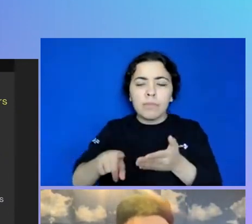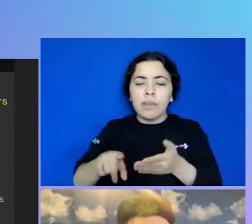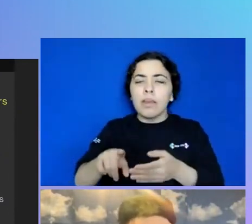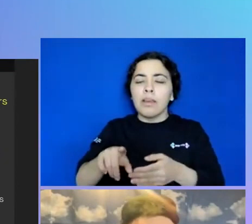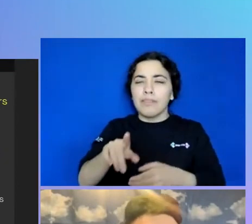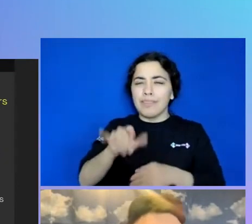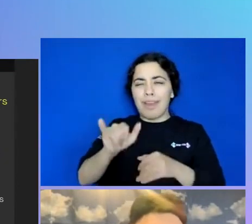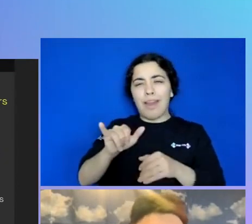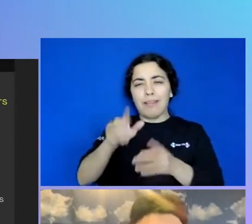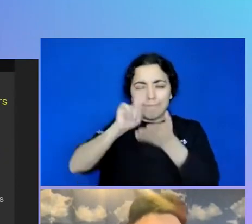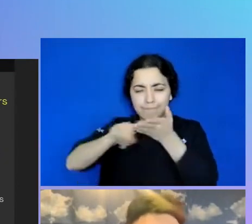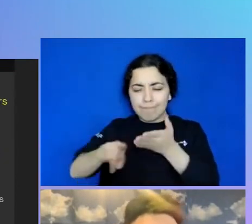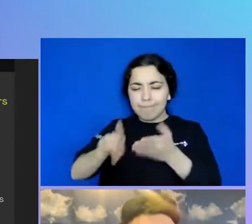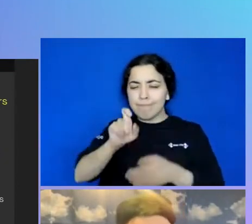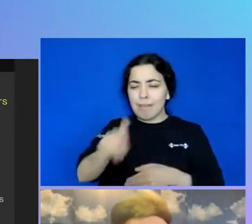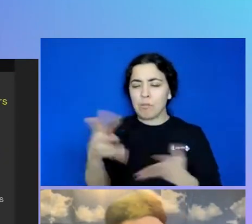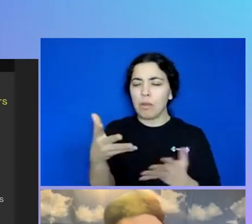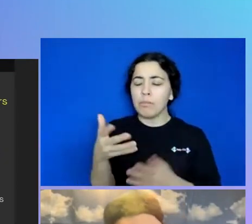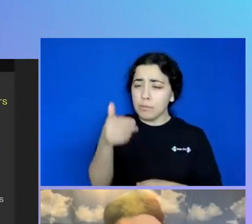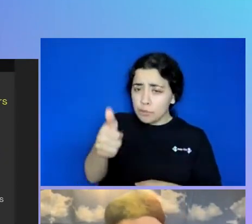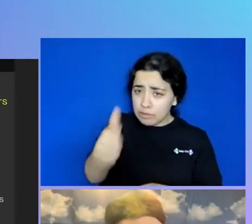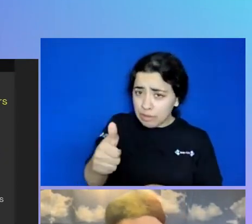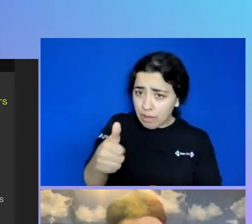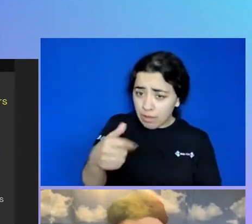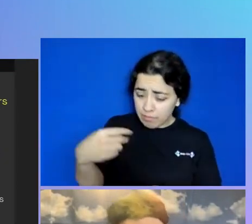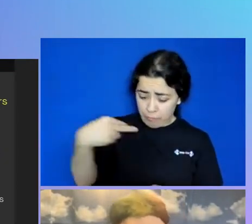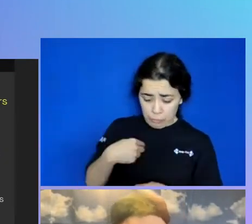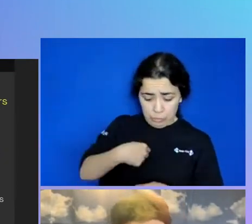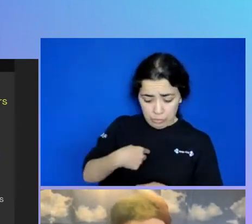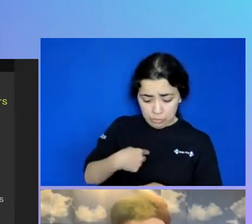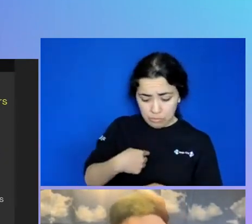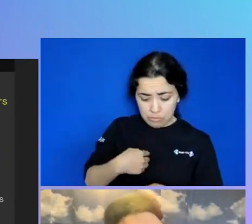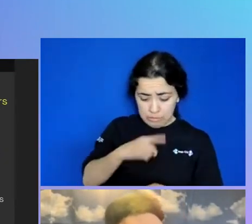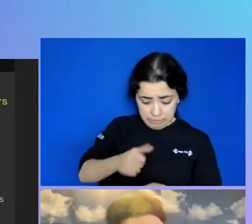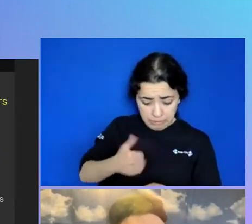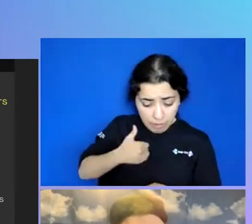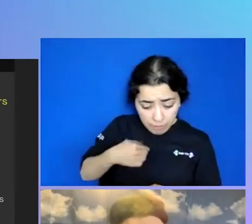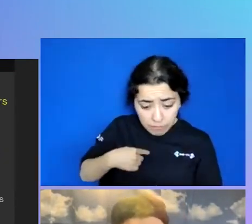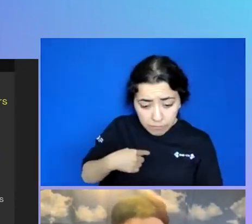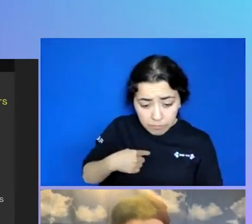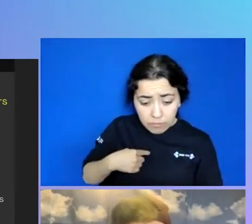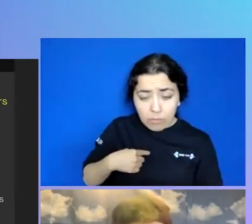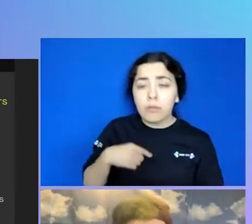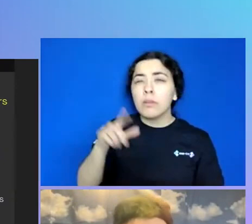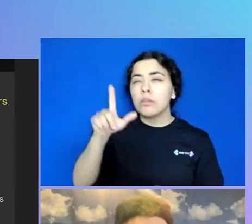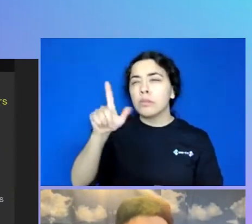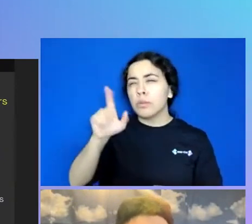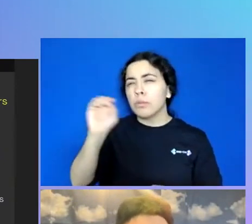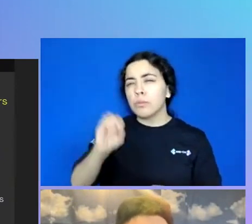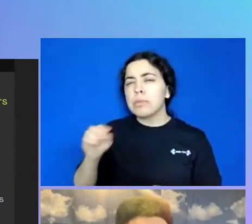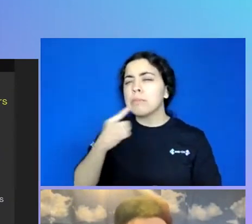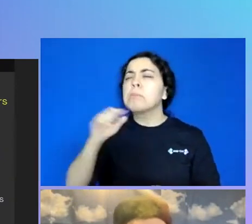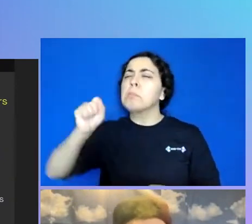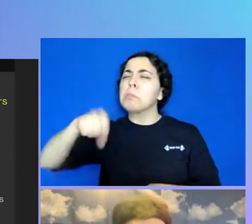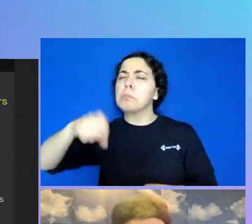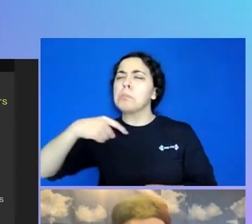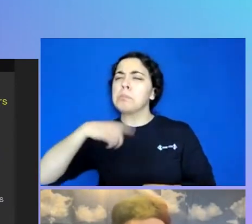yourself to have a disability and 29.1% said, yes, I consider